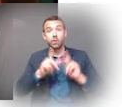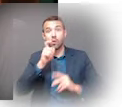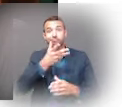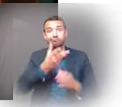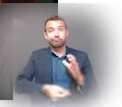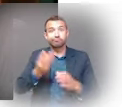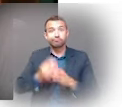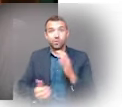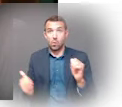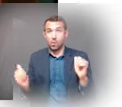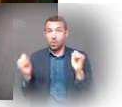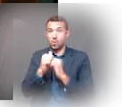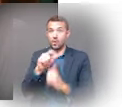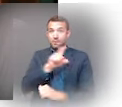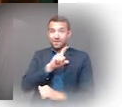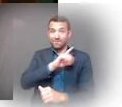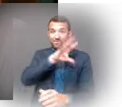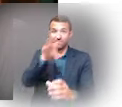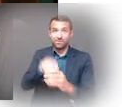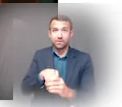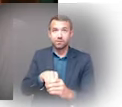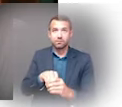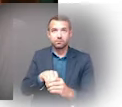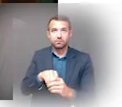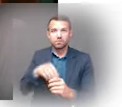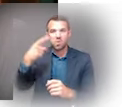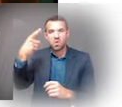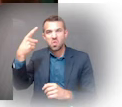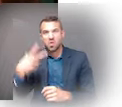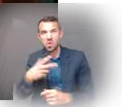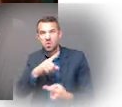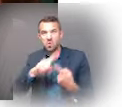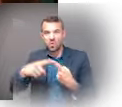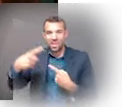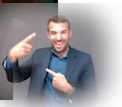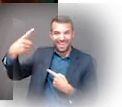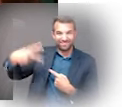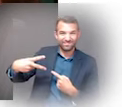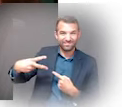are folks with some kind of disabilities or mental health issues. is a small portion of the institutionalized racism that we have in this country. And then the other question that